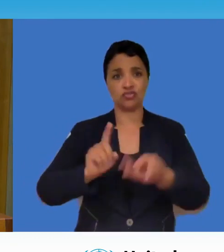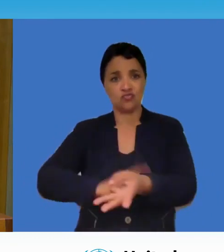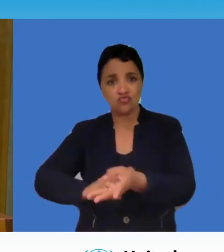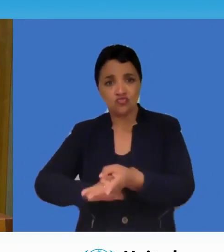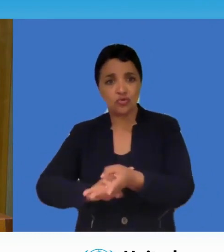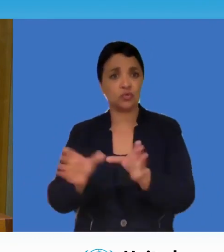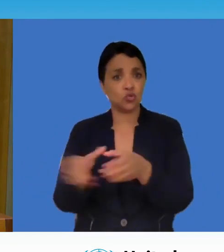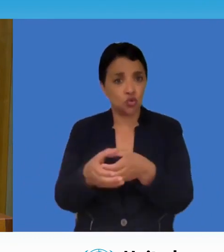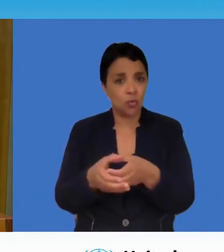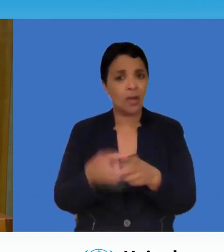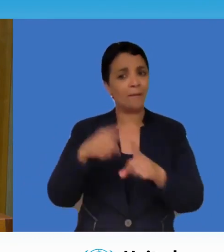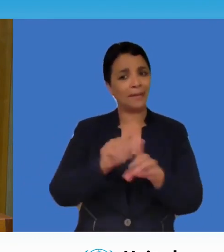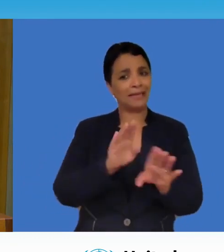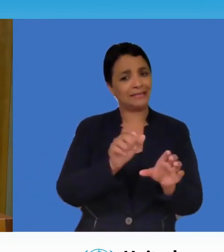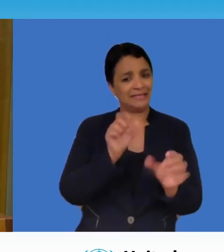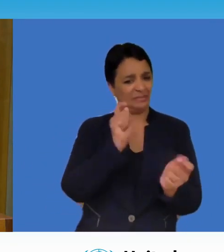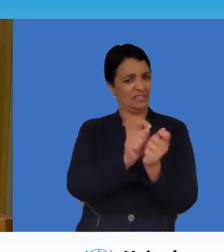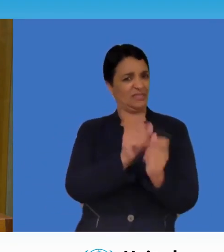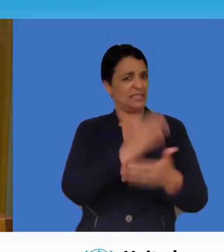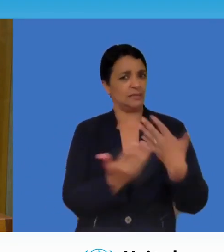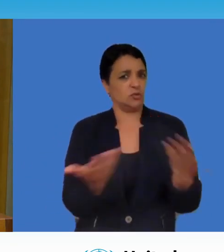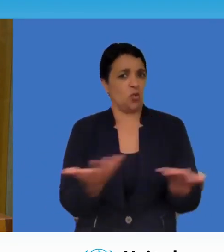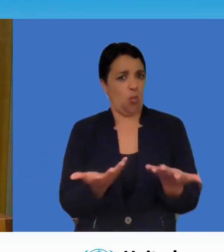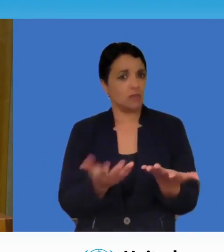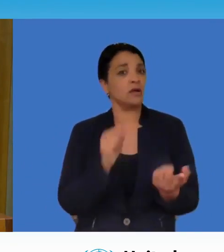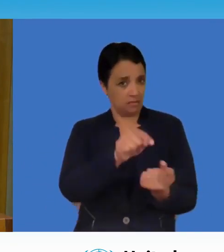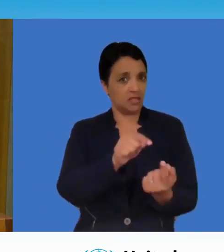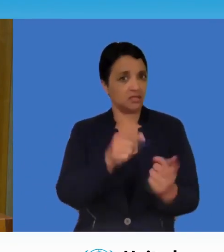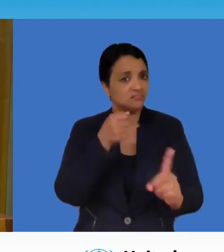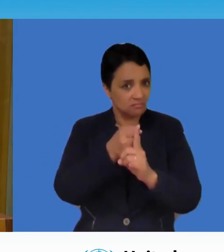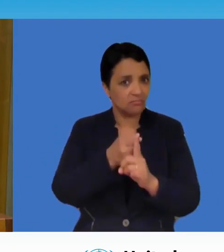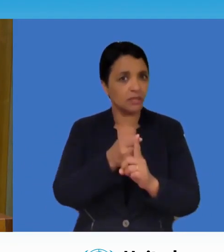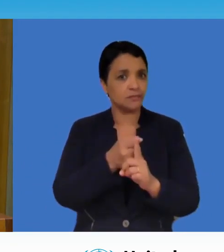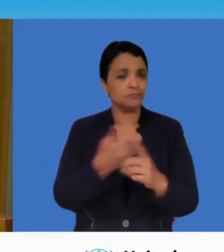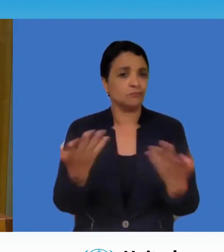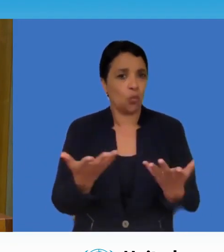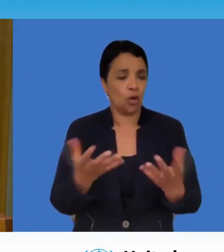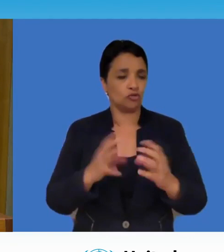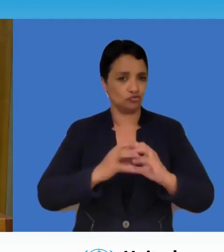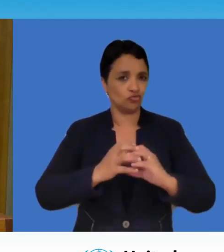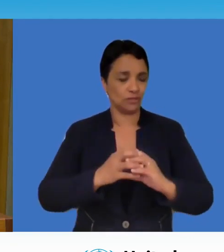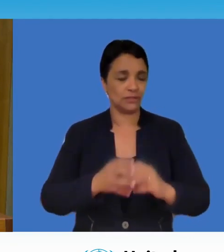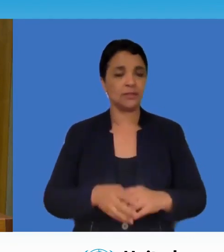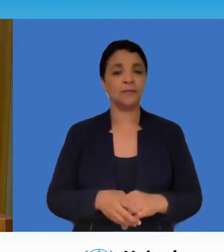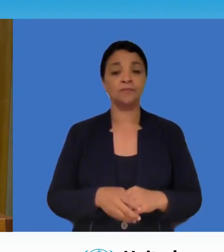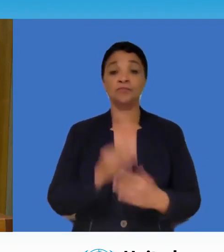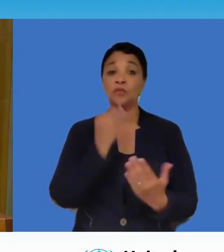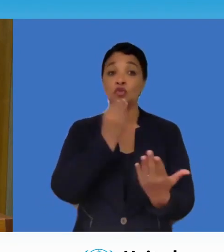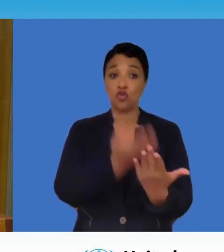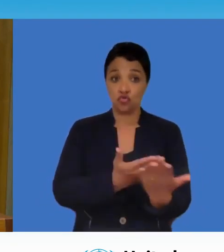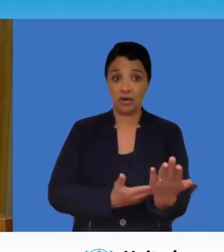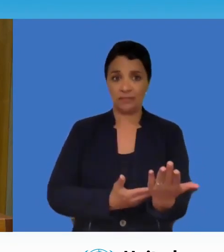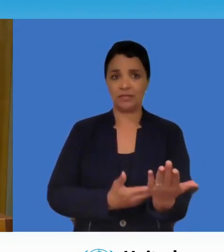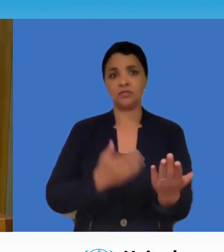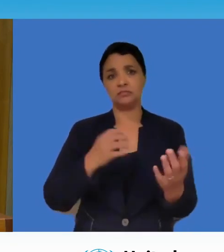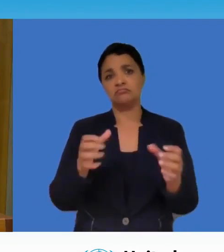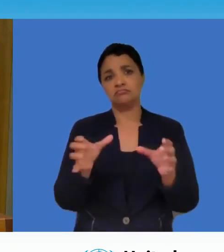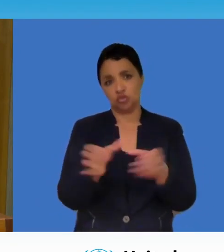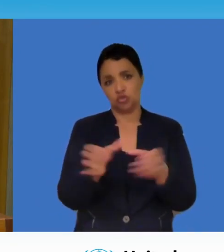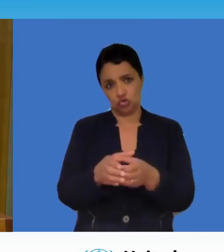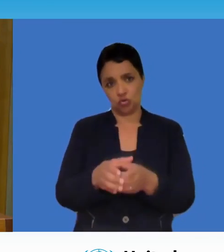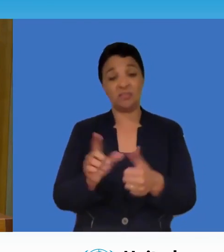population group Etc and their type of disability as well recommendations for stakeholders my last